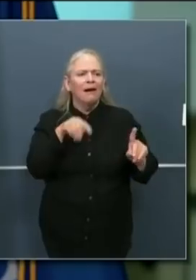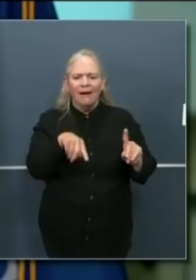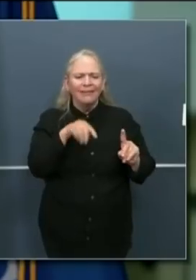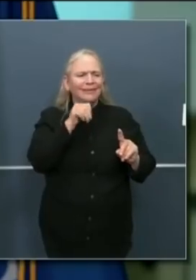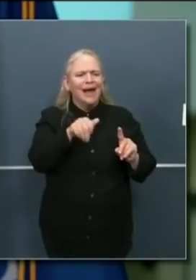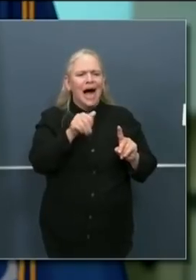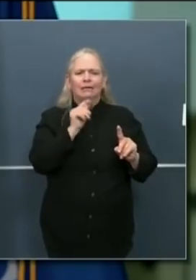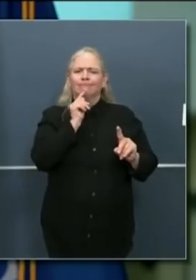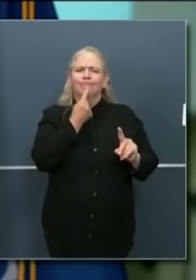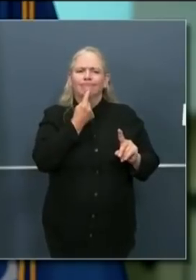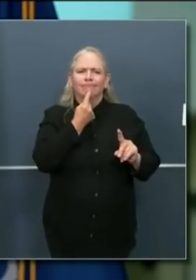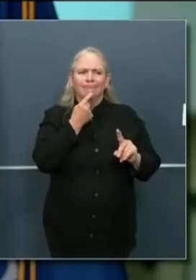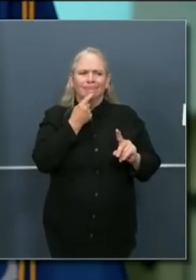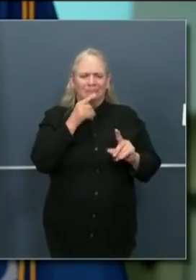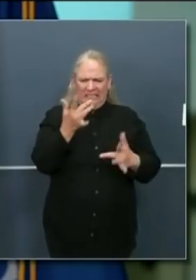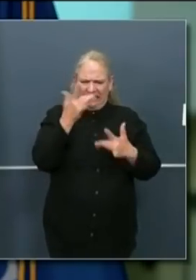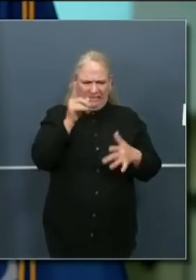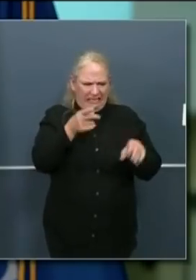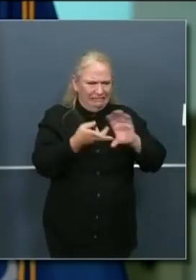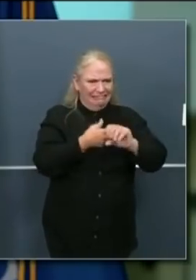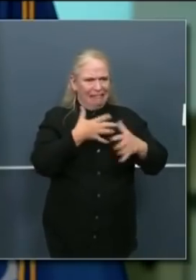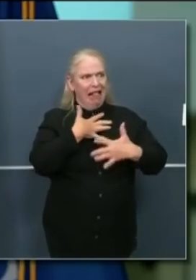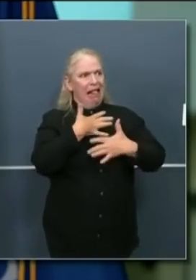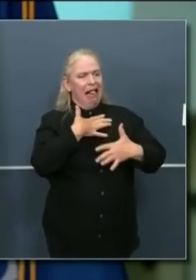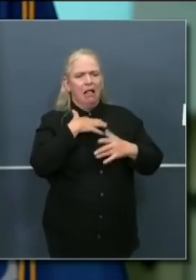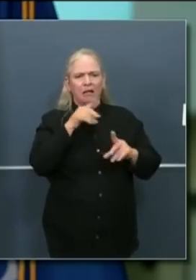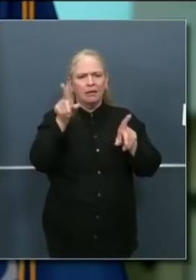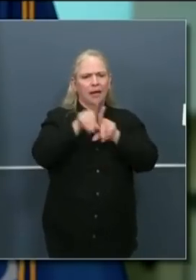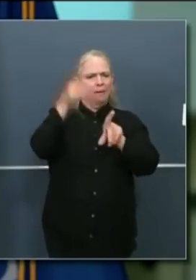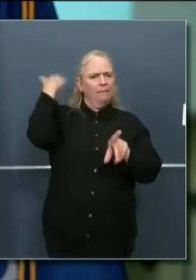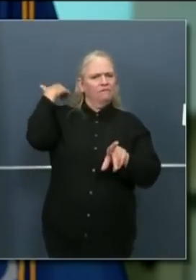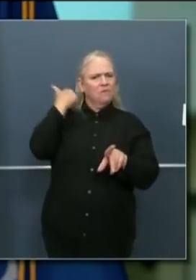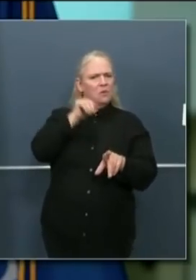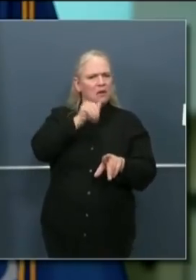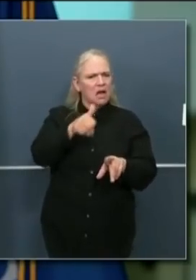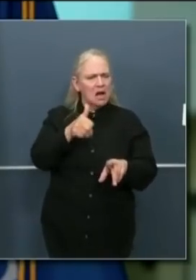YOU'RE LOOKING AT A MAJORITY OF PEOPLE COMING INTO HOSPITALS BUT WITH NOT AS ACUTE NEEDS AS